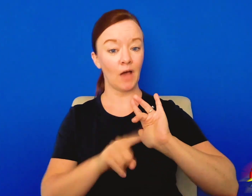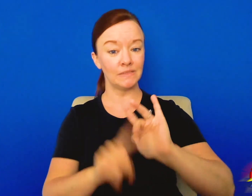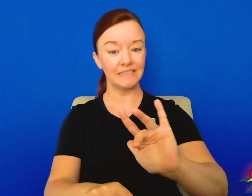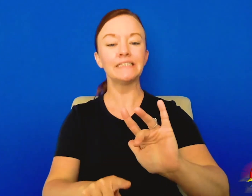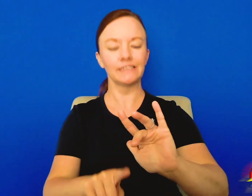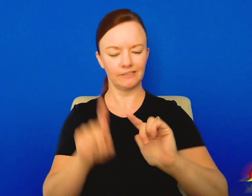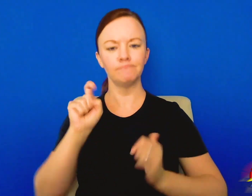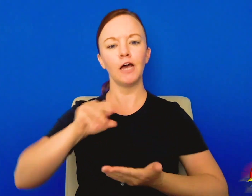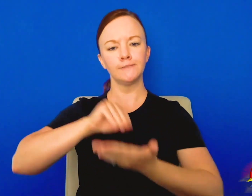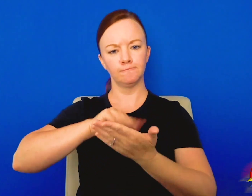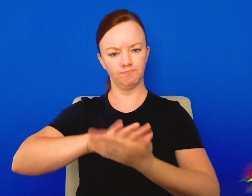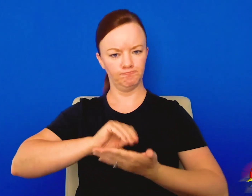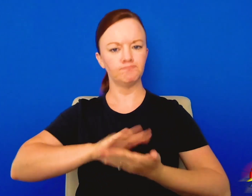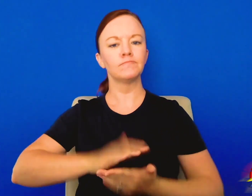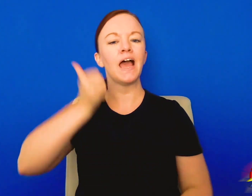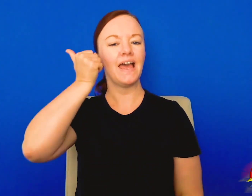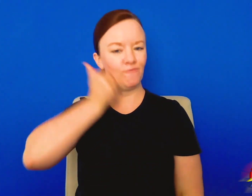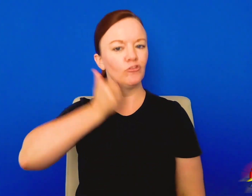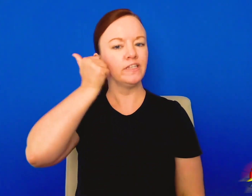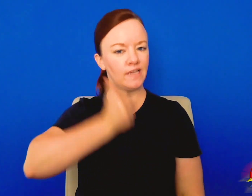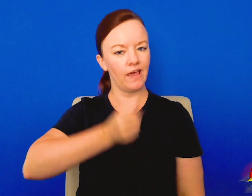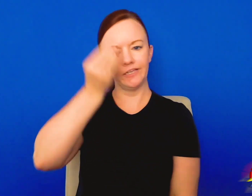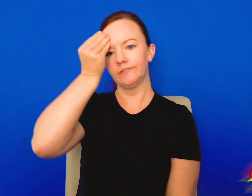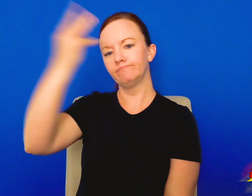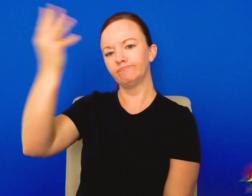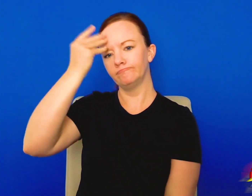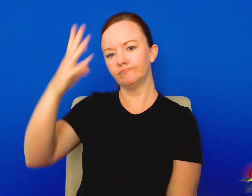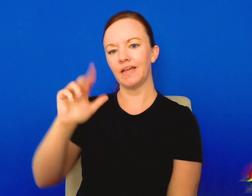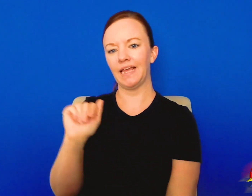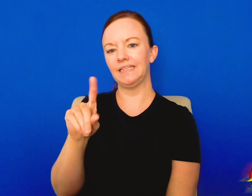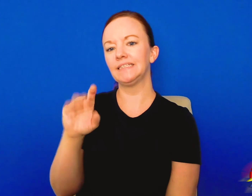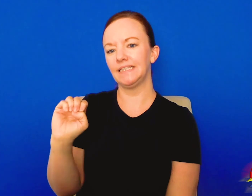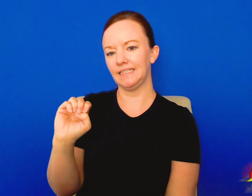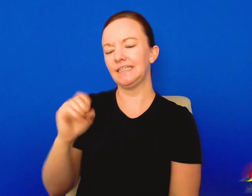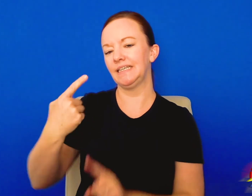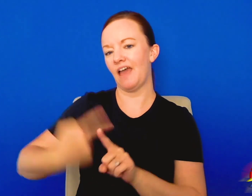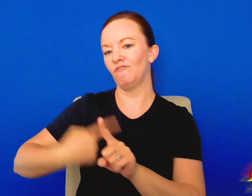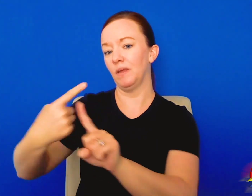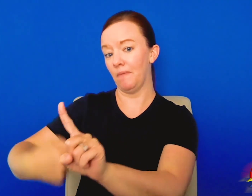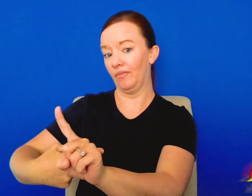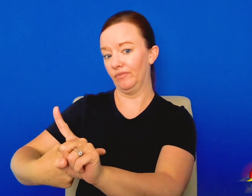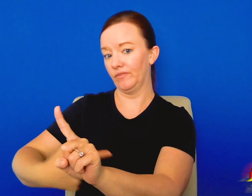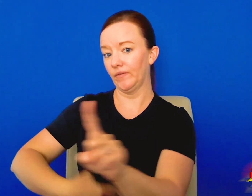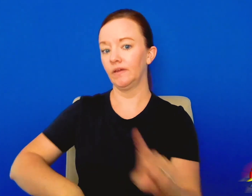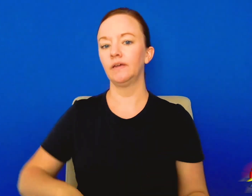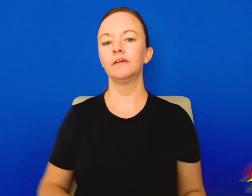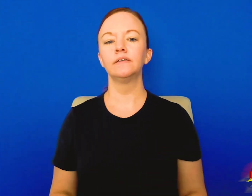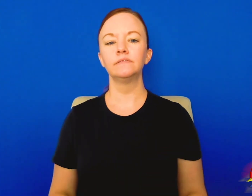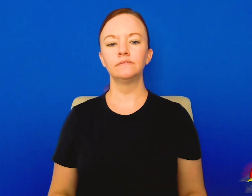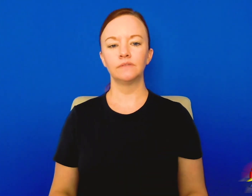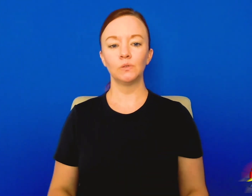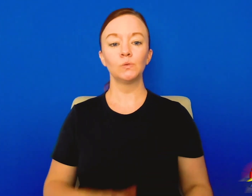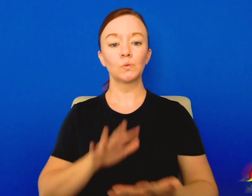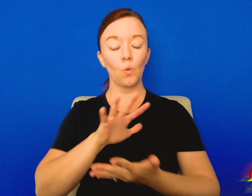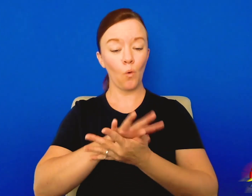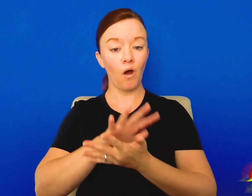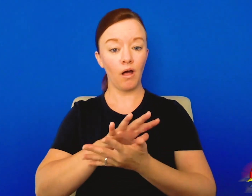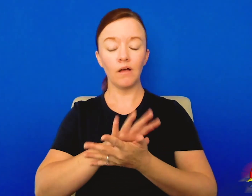ANSWER: ATTENDANCE AND ABSENCES MUST BE RECORDED DAILY AND REPORTED TO ADE AT LEAST MONTHLY.